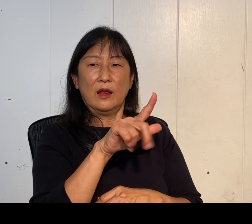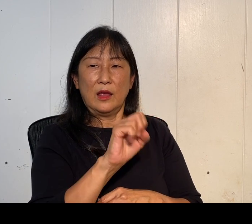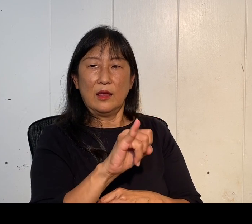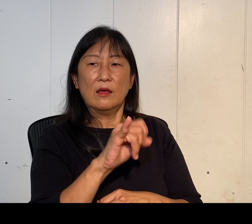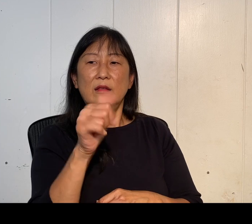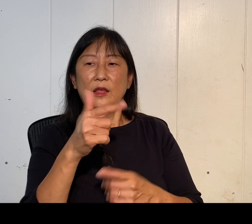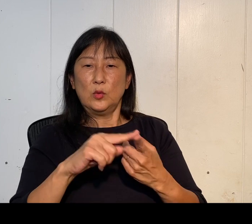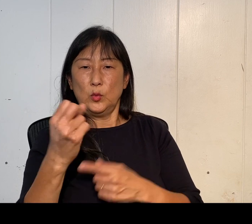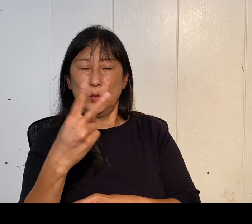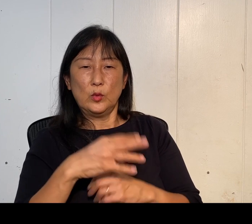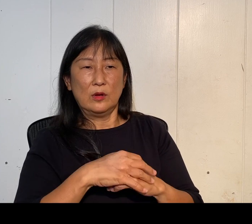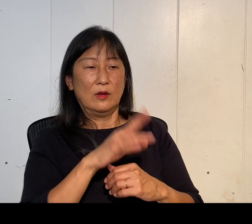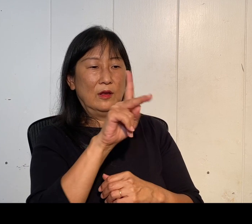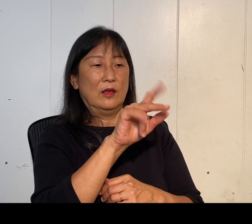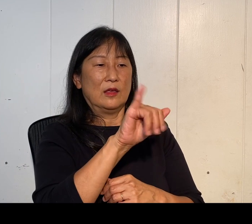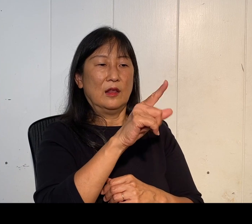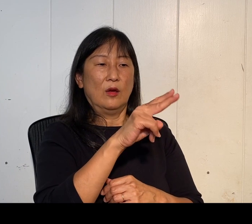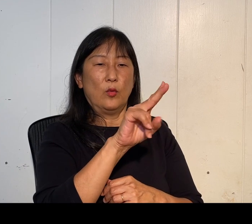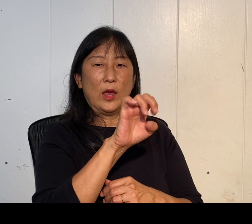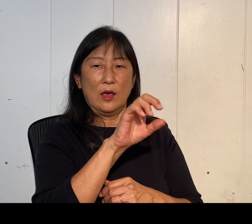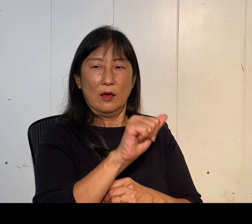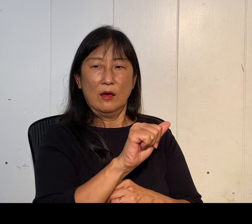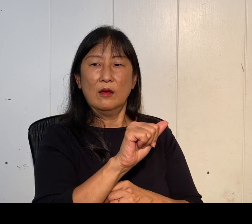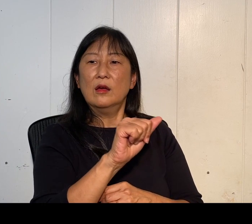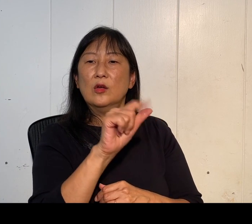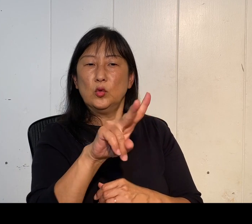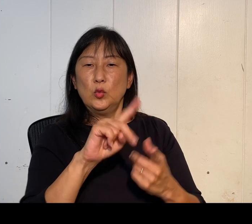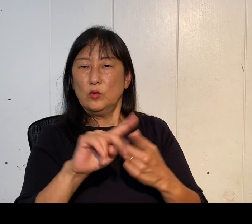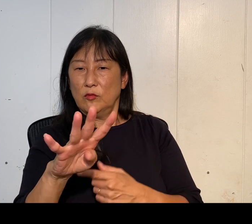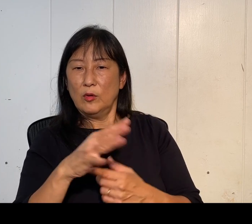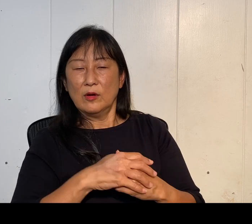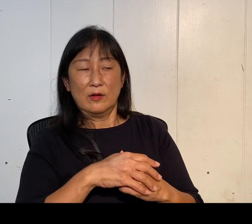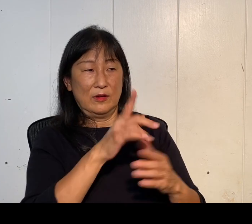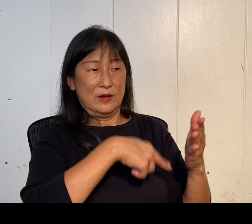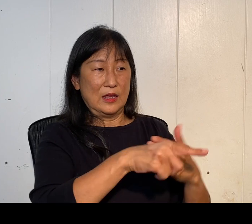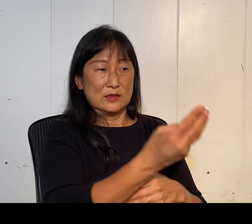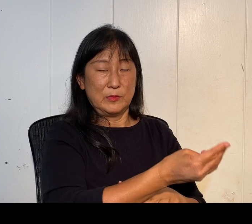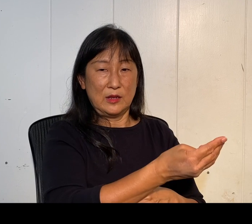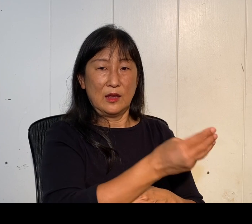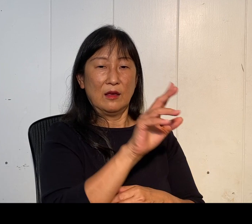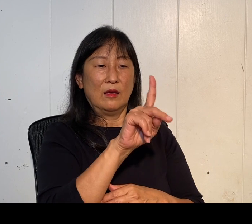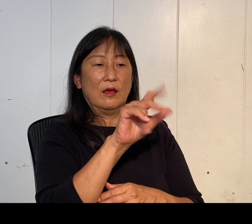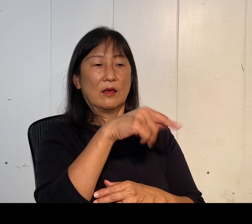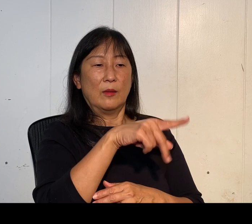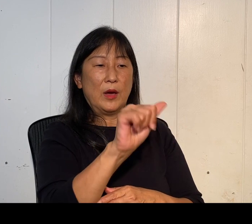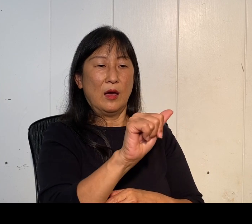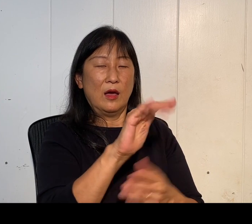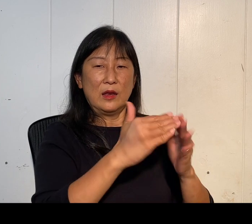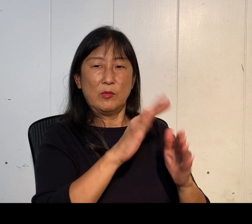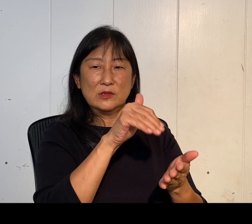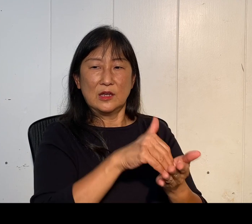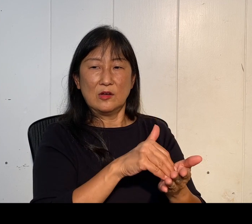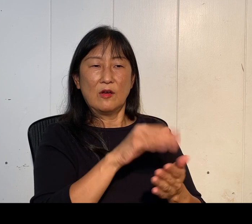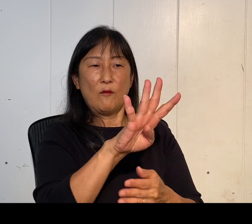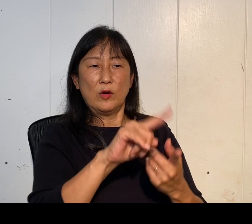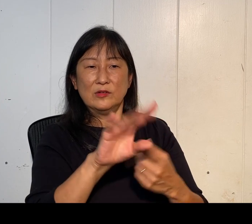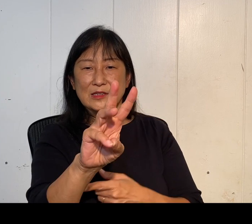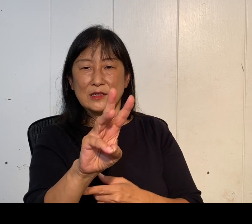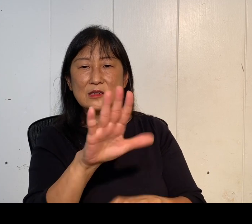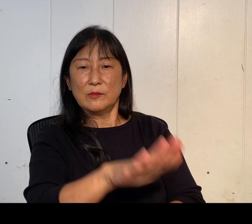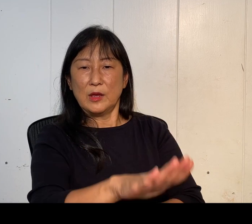at the Hanalei Neighborhood Center from 10 a.m. to noon, and the Kilauea Neighborhood Center from 2 to 4 p.m. Next Monday, November 22, we’ll be at the Kapaa Neighborhood Center from 4